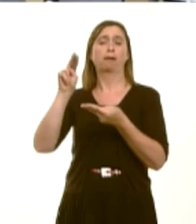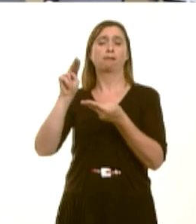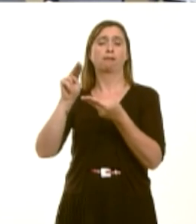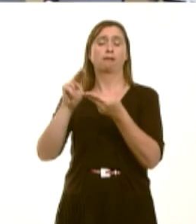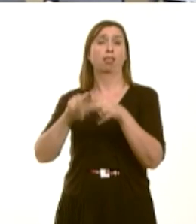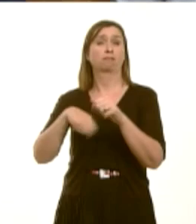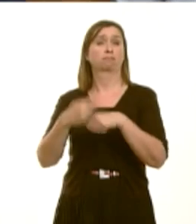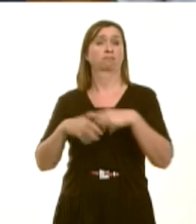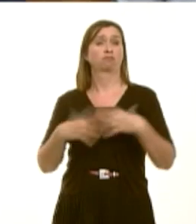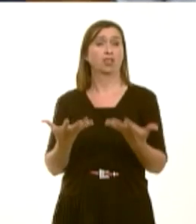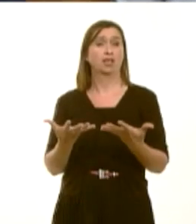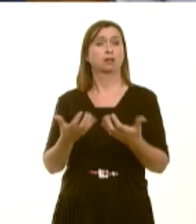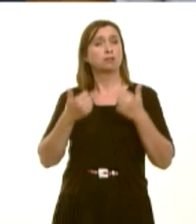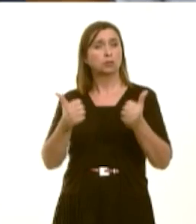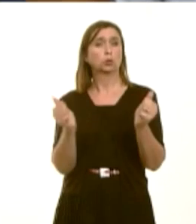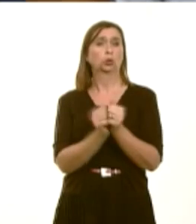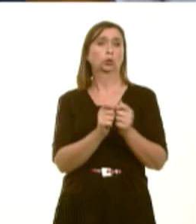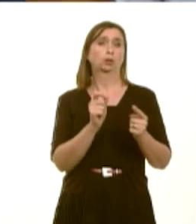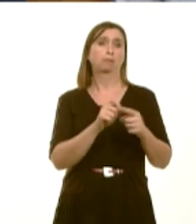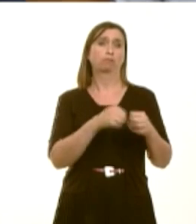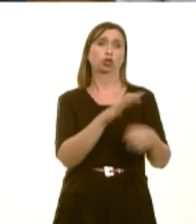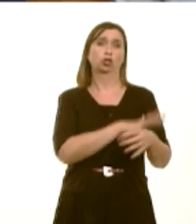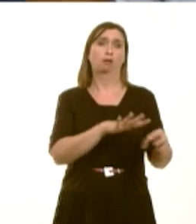of the Pembrokeshire economy? Carwyn Jones: Well, those accounts need to